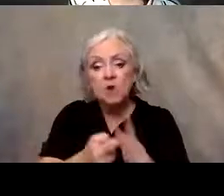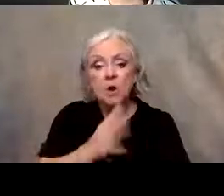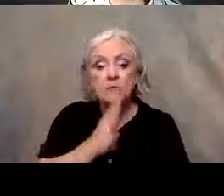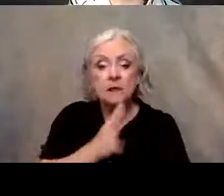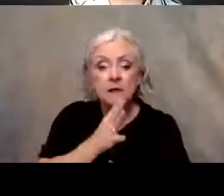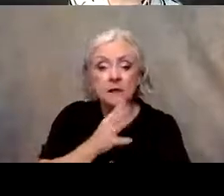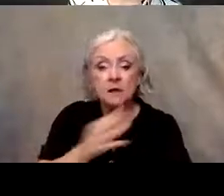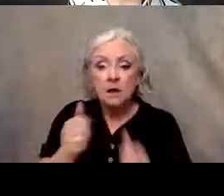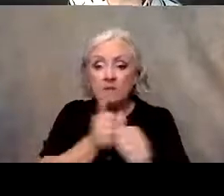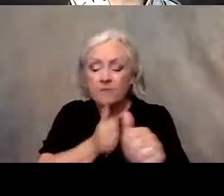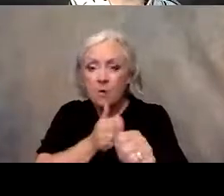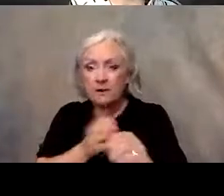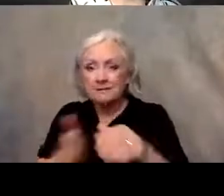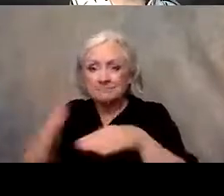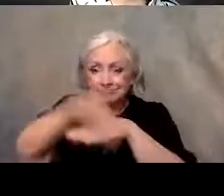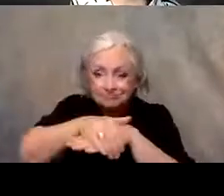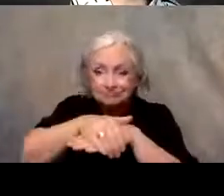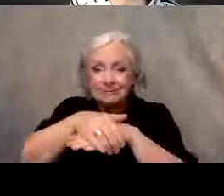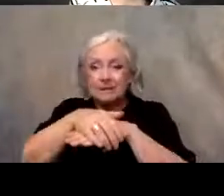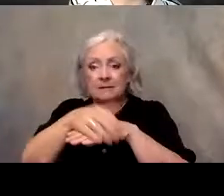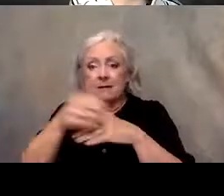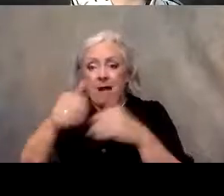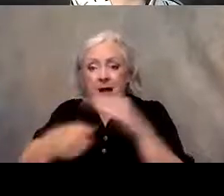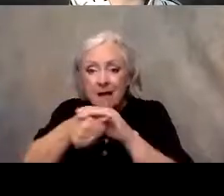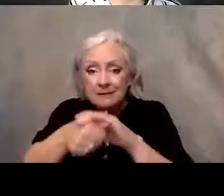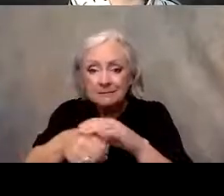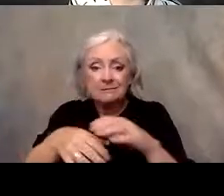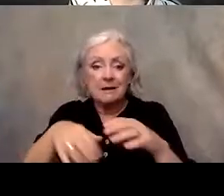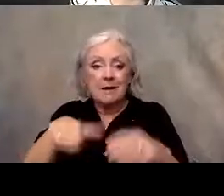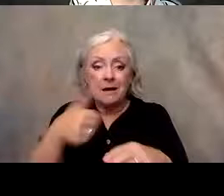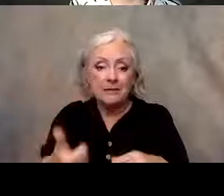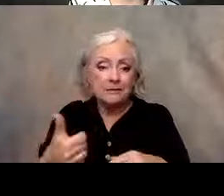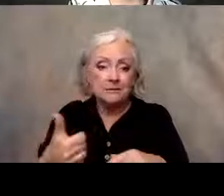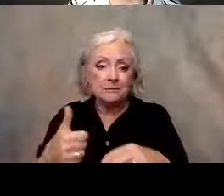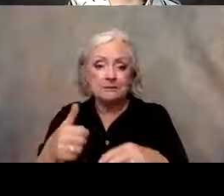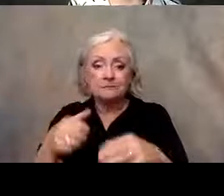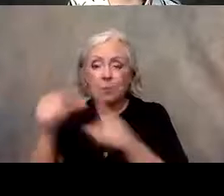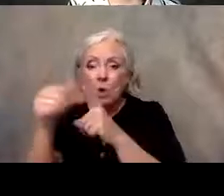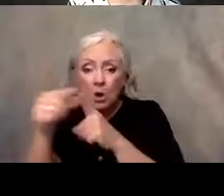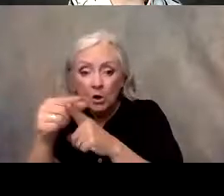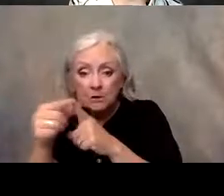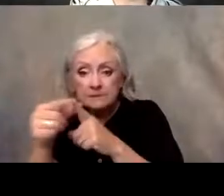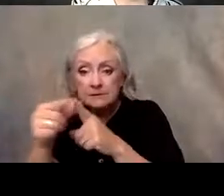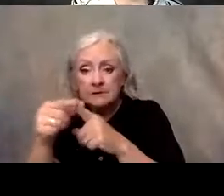any onscreen text with captions or subtitles. So this is where oftentimes you'll see captions might start at the bottom